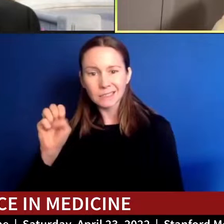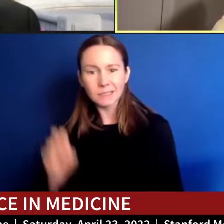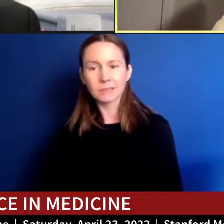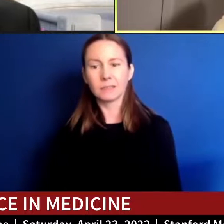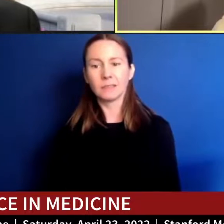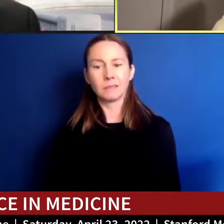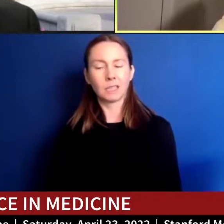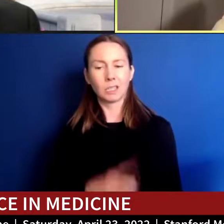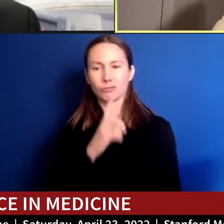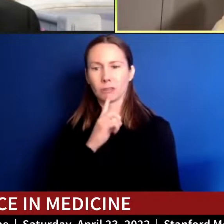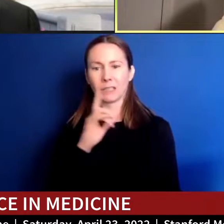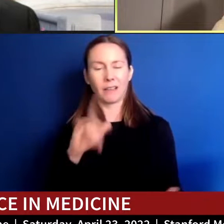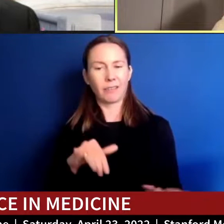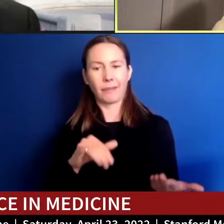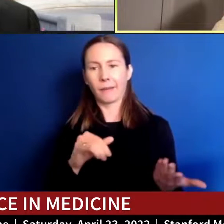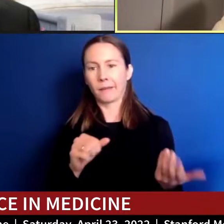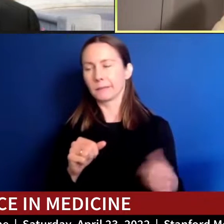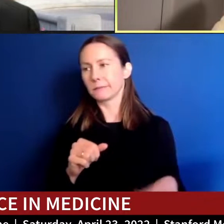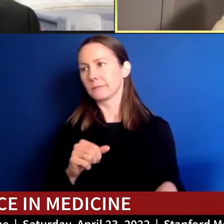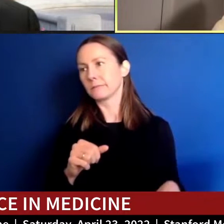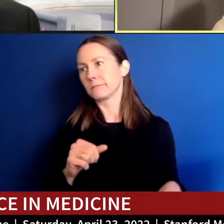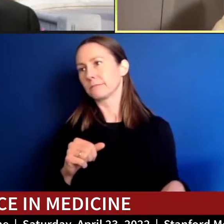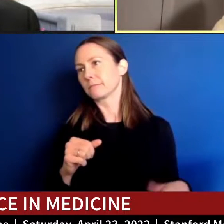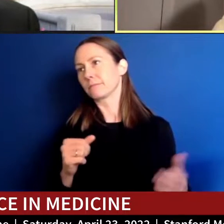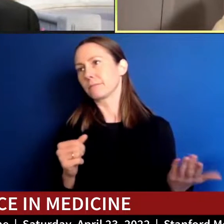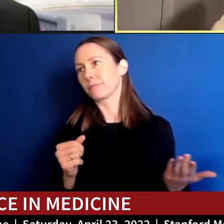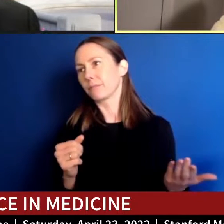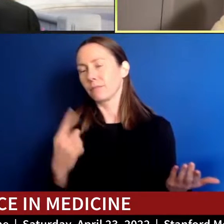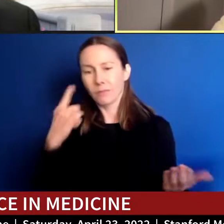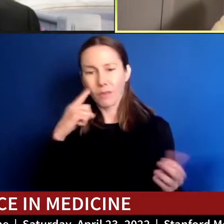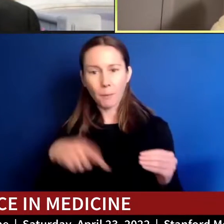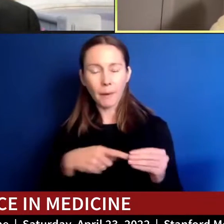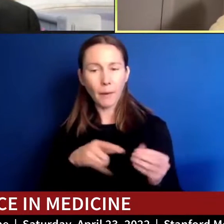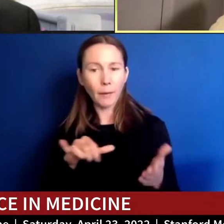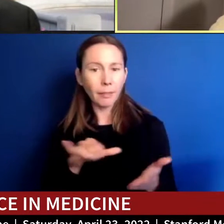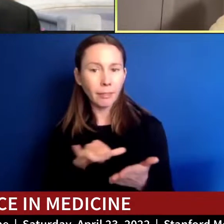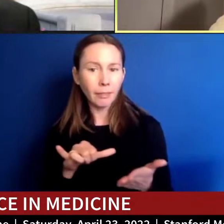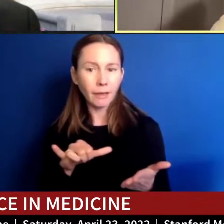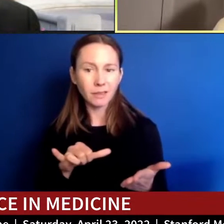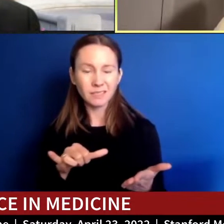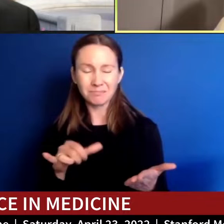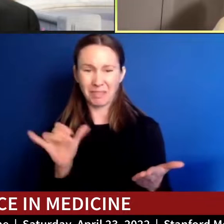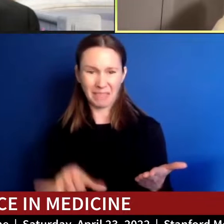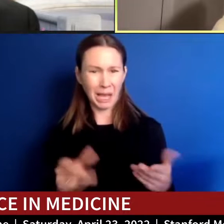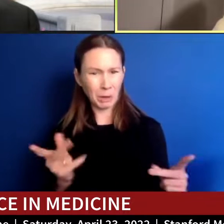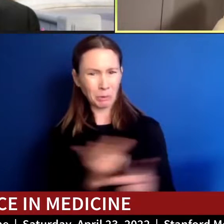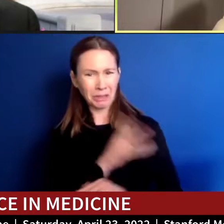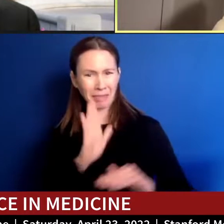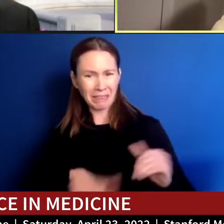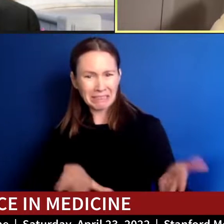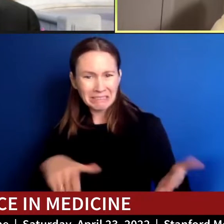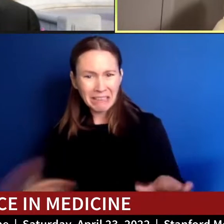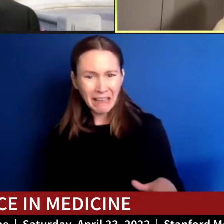often has been thought of as you know, a fate worse than death, right? These are still very